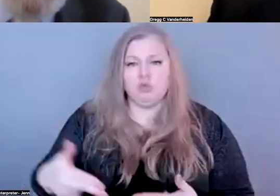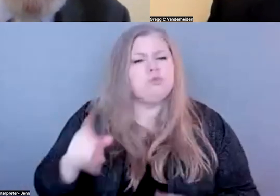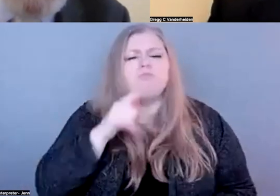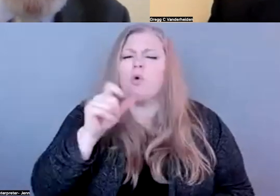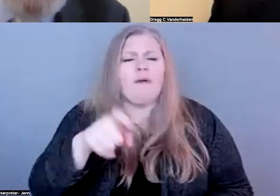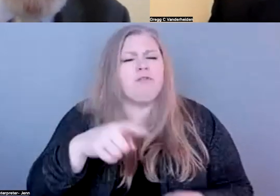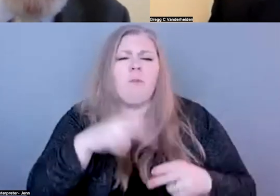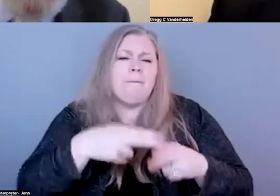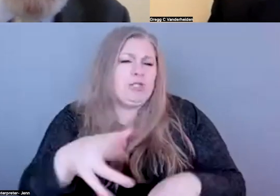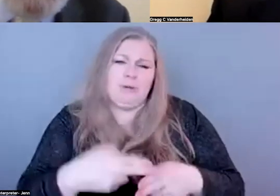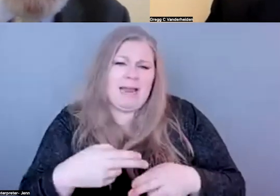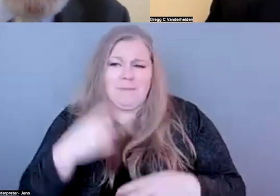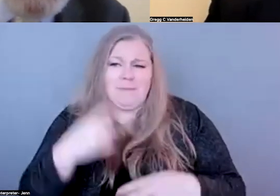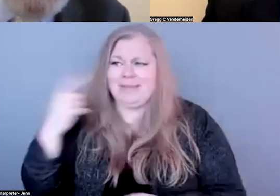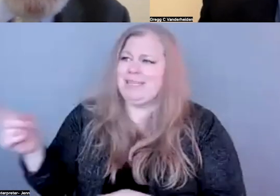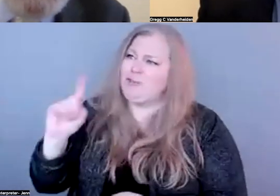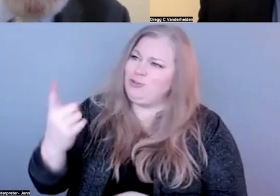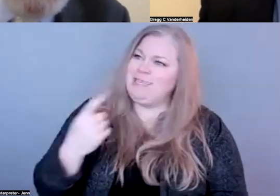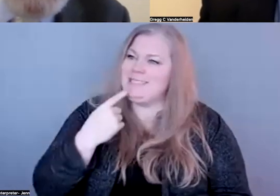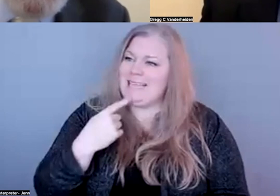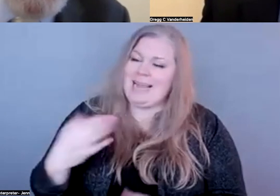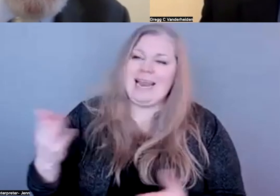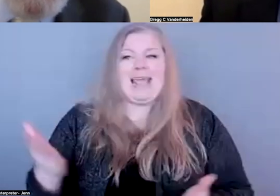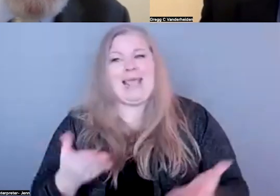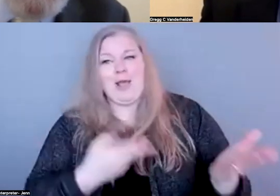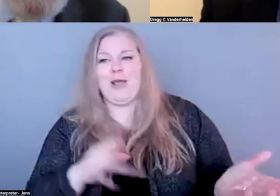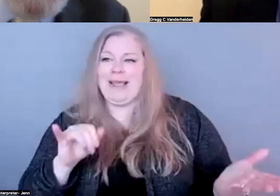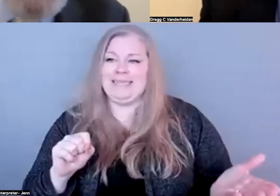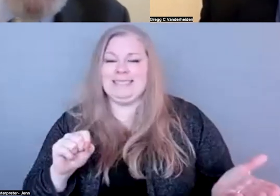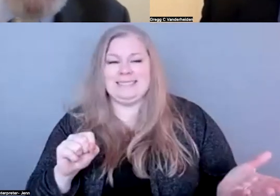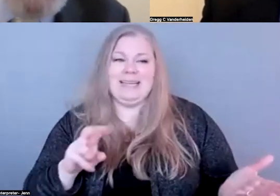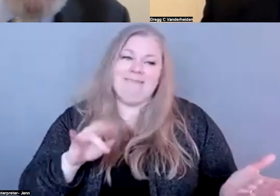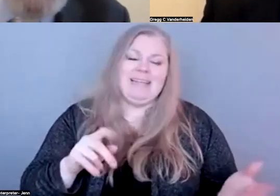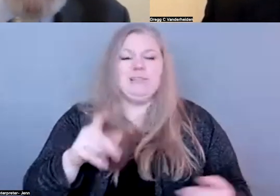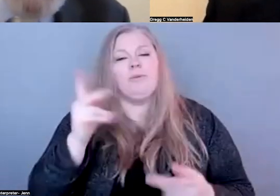name because somebody just said, you know, here some people know it's being passed event.